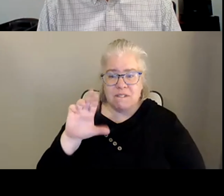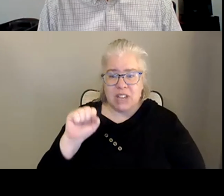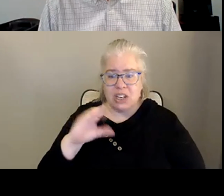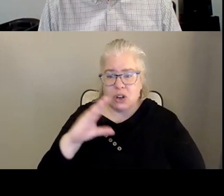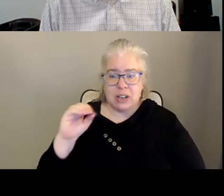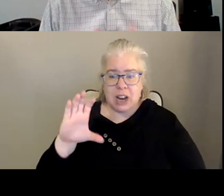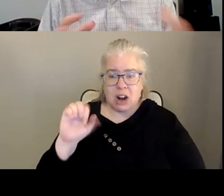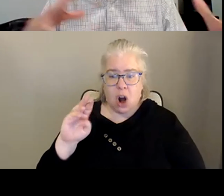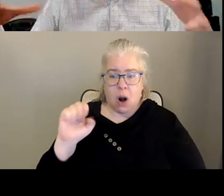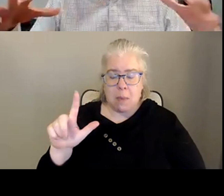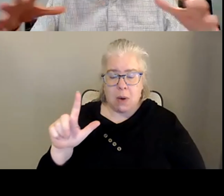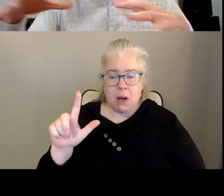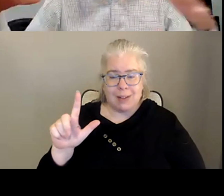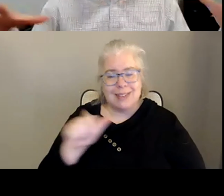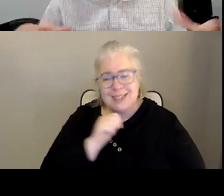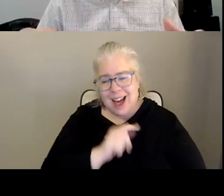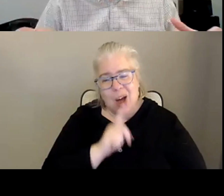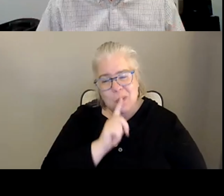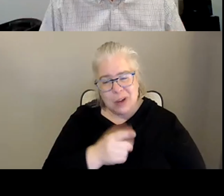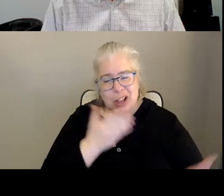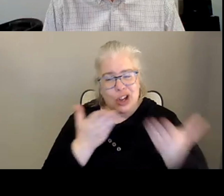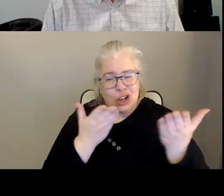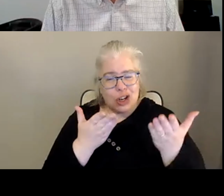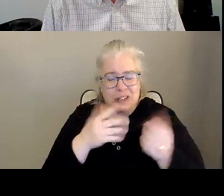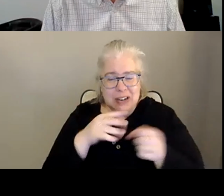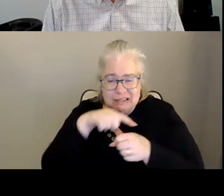And that they really weren't serving the immediate community that they were in.